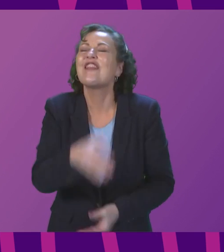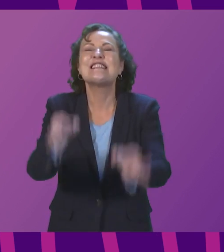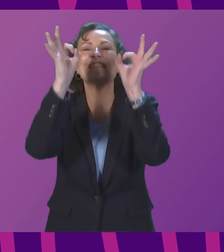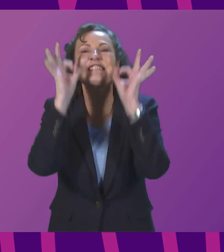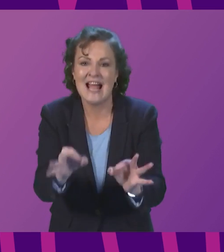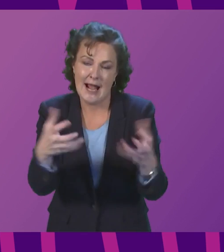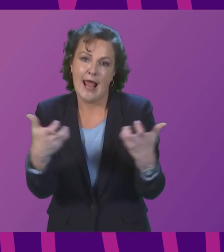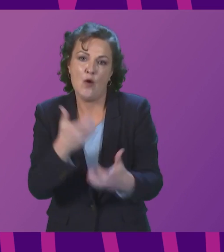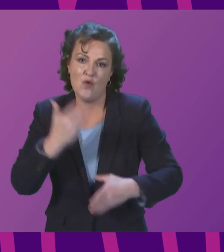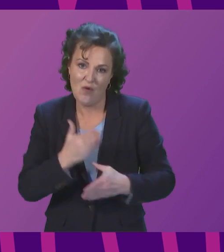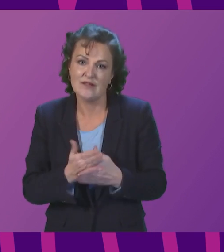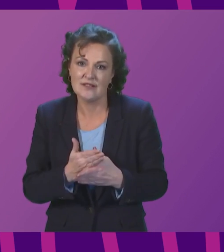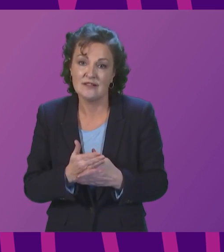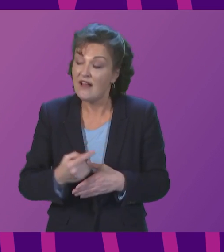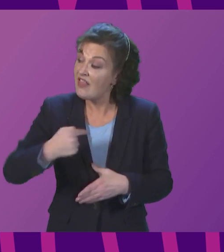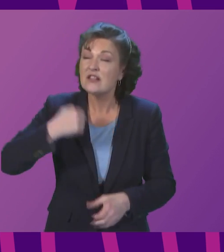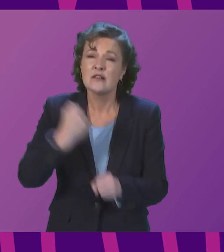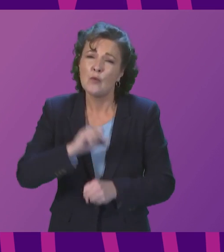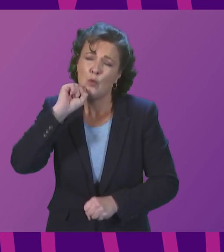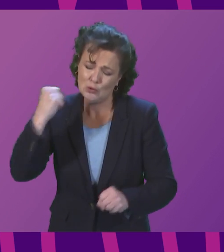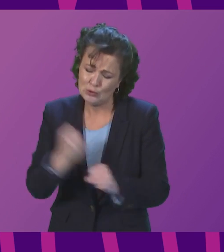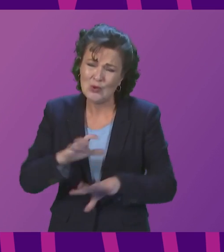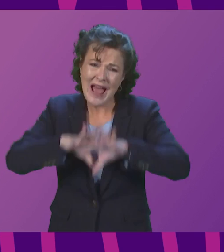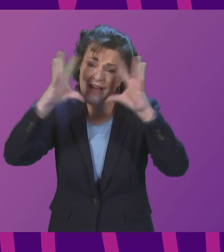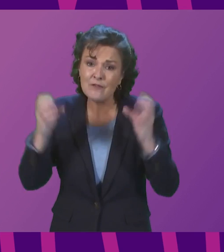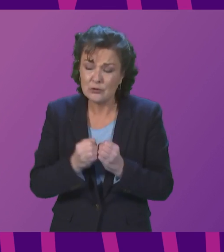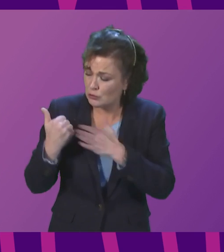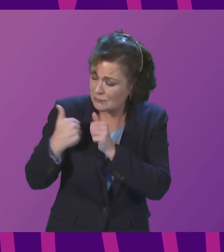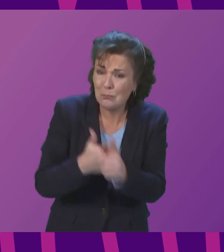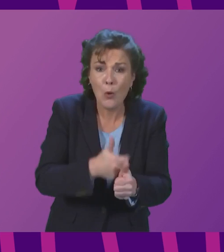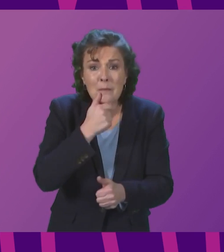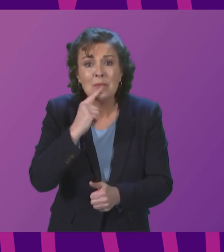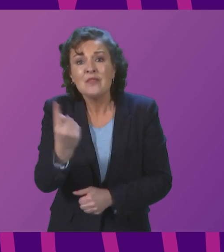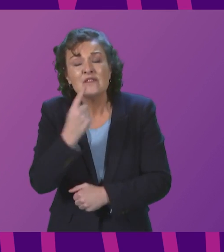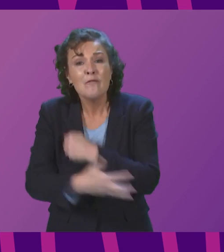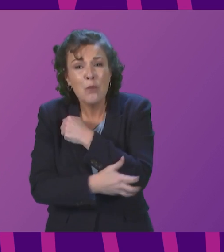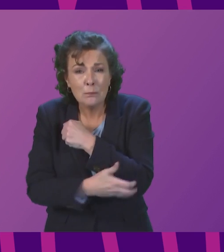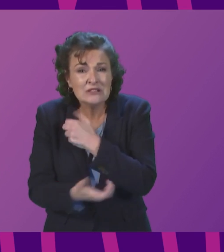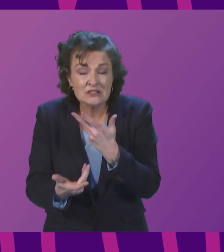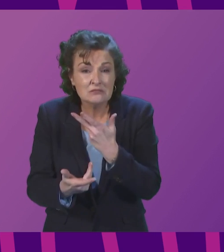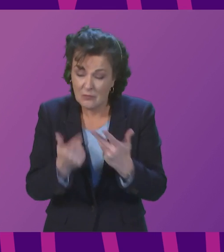The support in Scotland for people in poverty exceeds the support for people in other parts